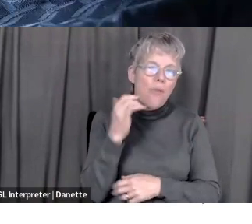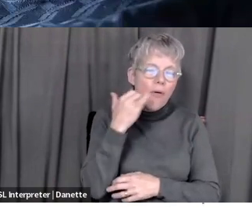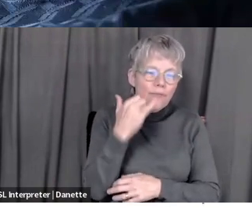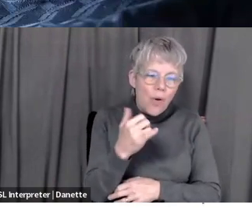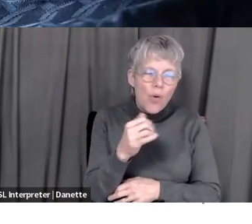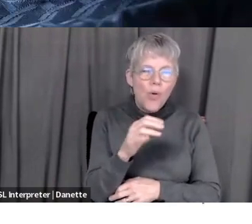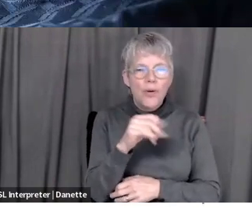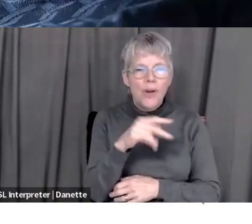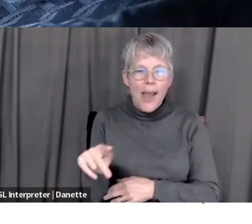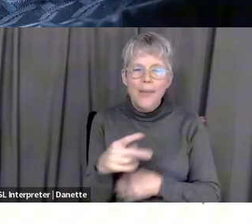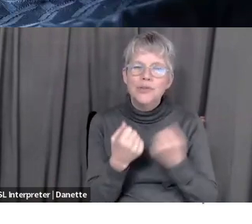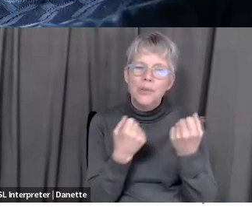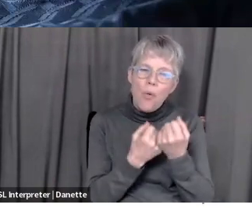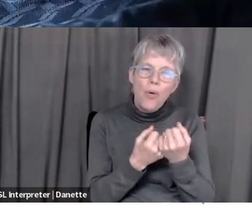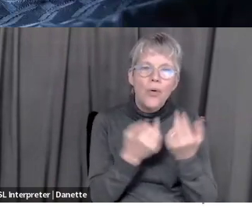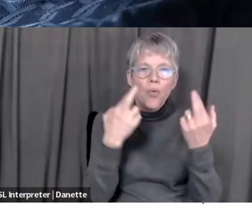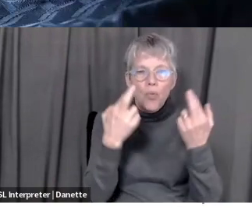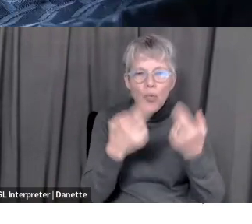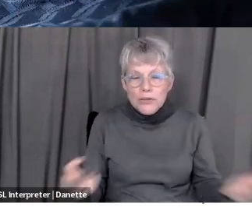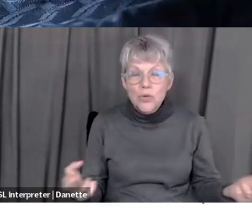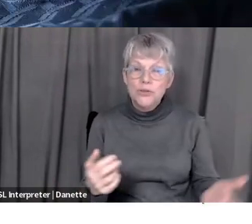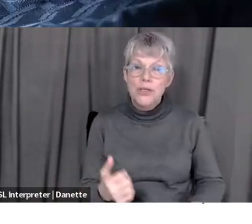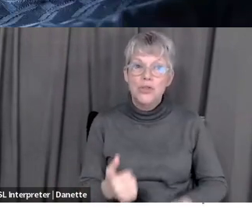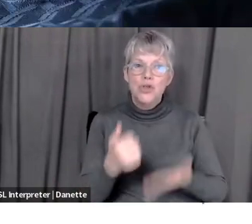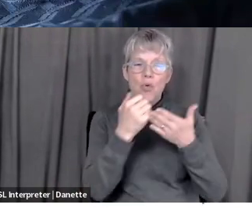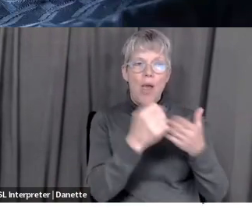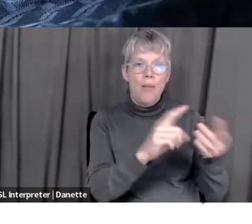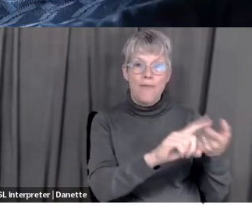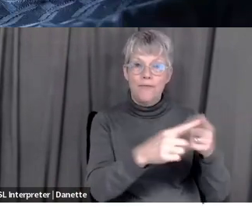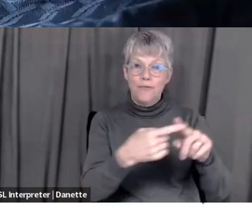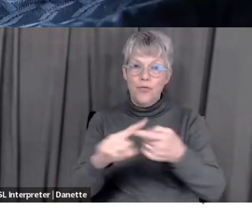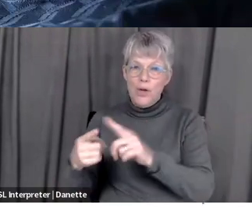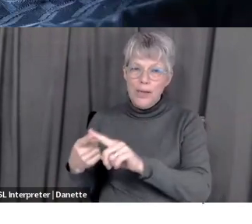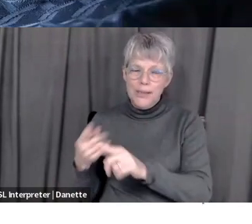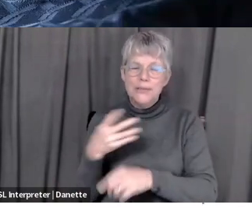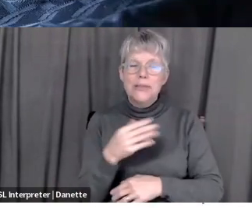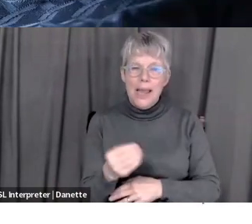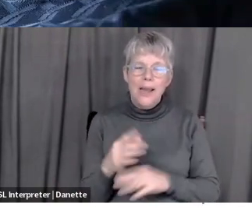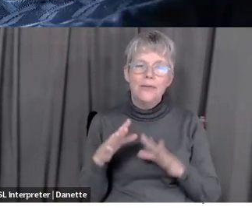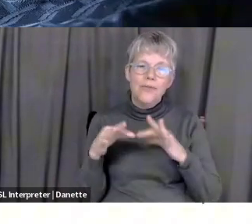It is a smartphone app. It provides support and resources to help friends and family members and caregivers